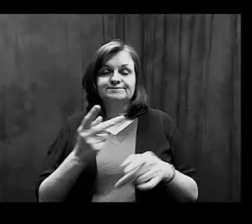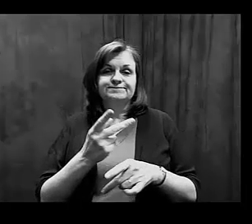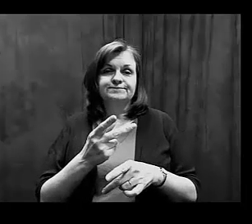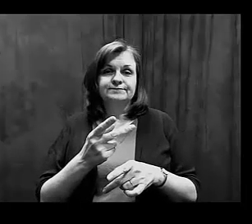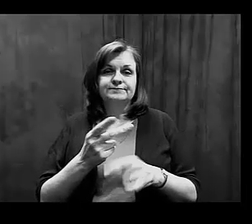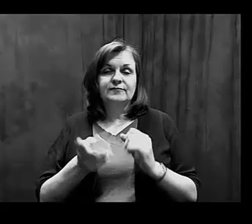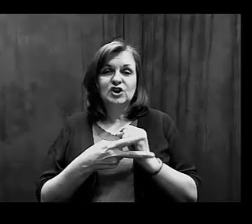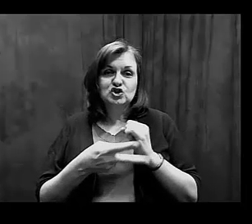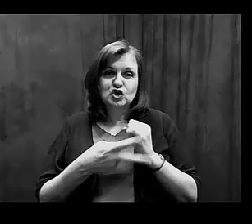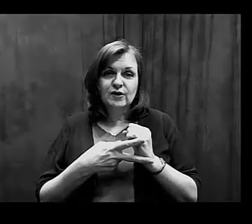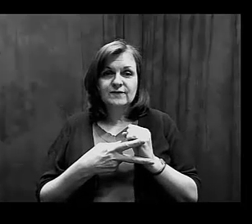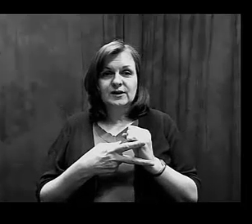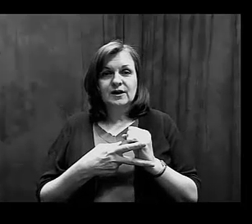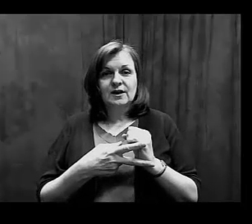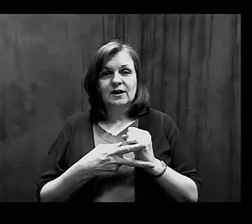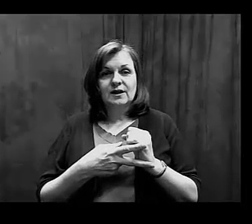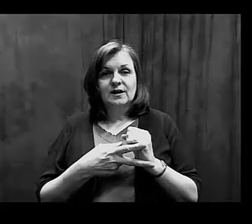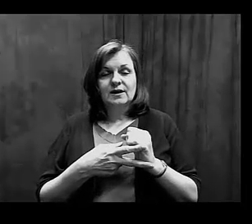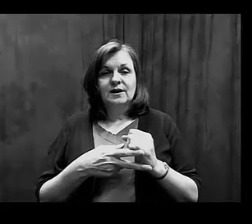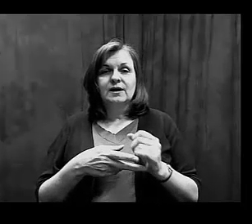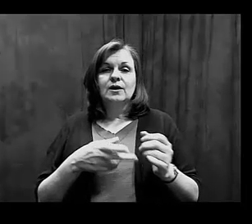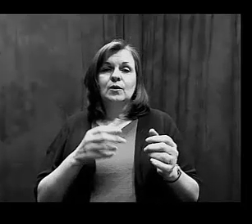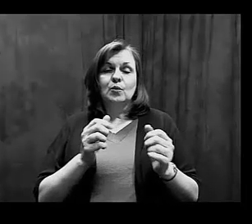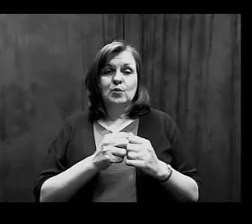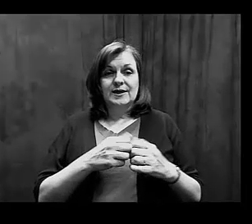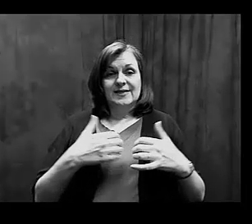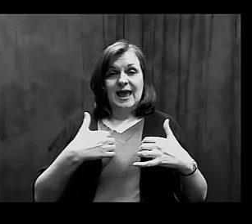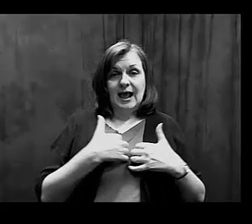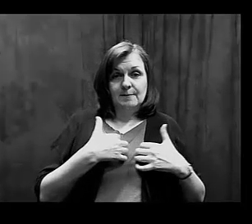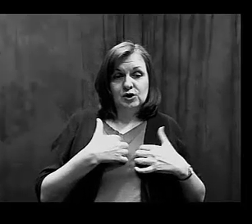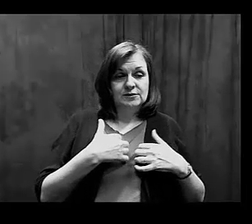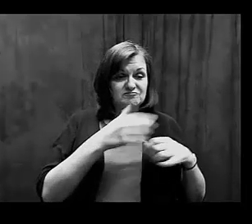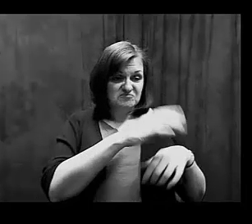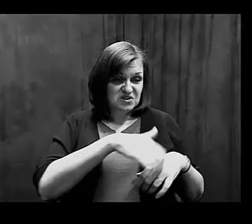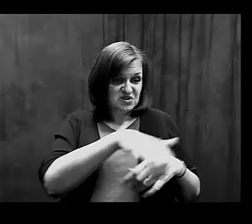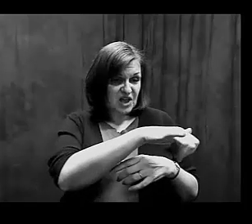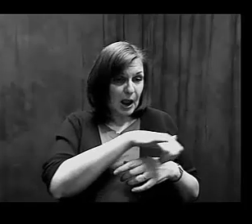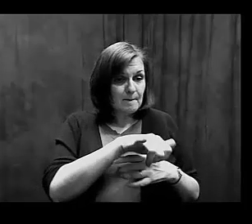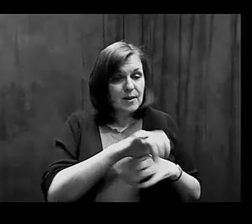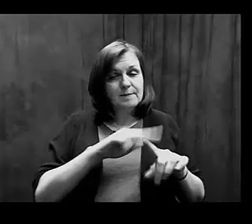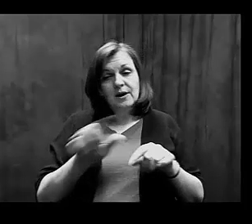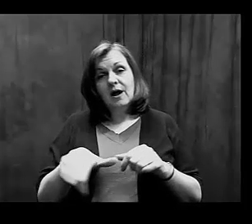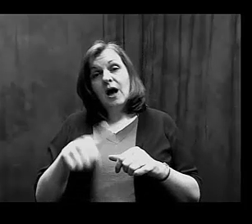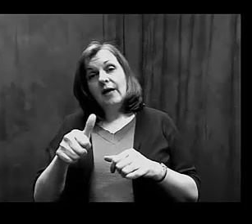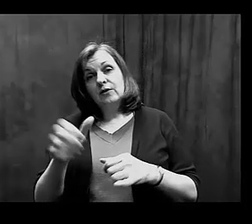across not only animals but into other organisms as well